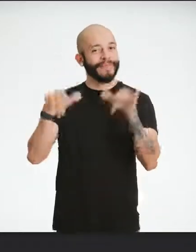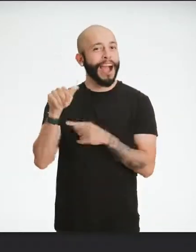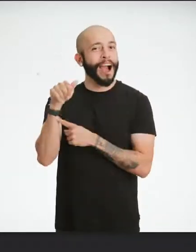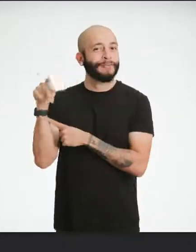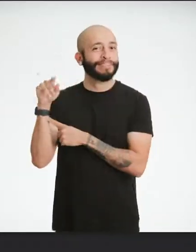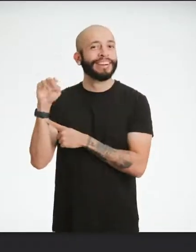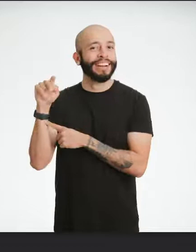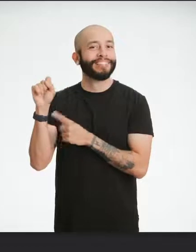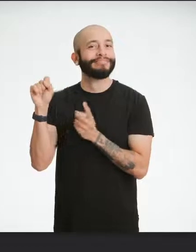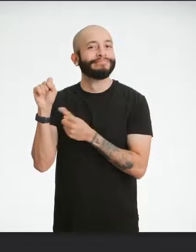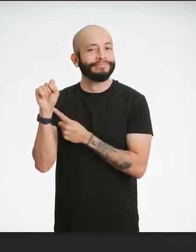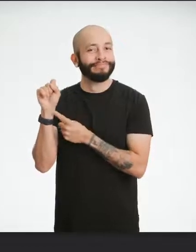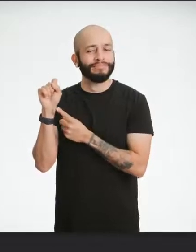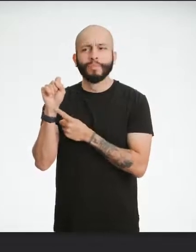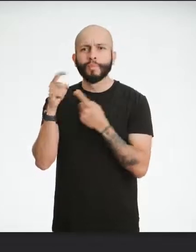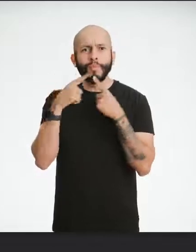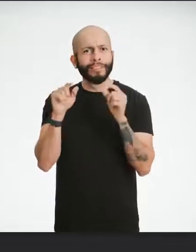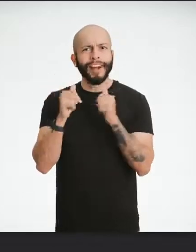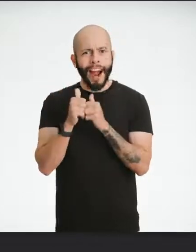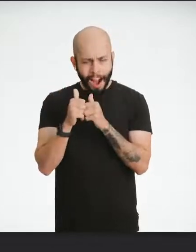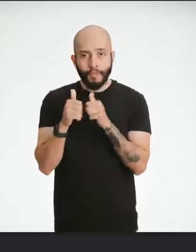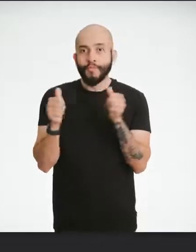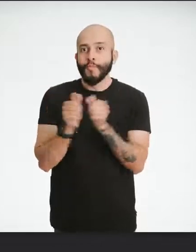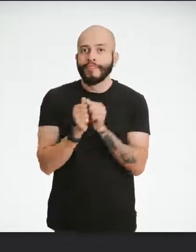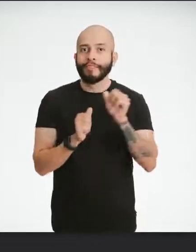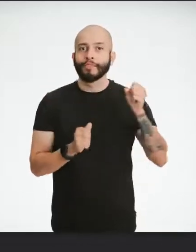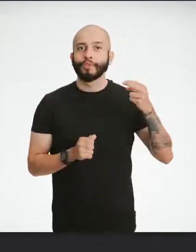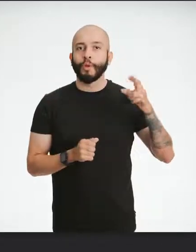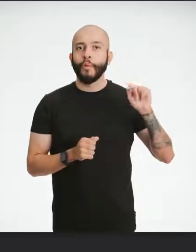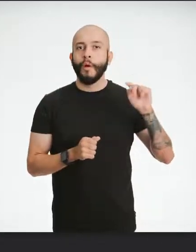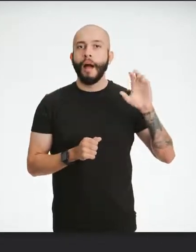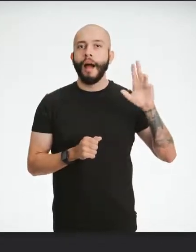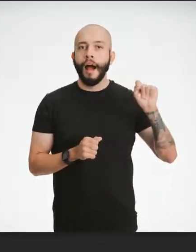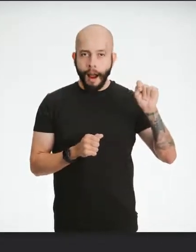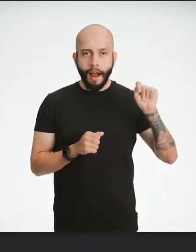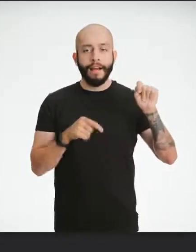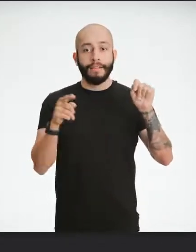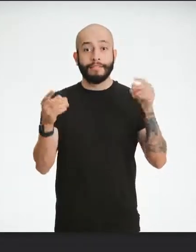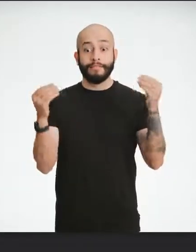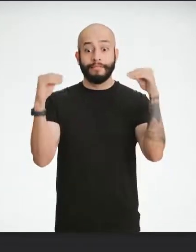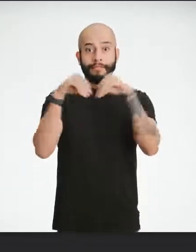App Intents works together with Shortcuts to form App Shortcuts, which people can use